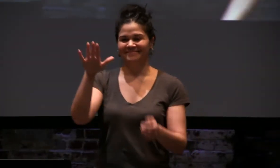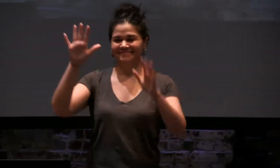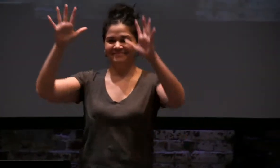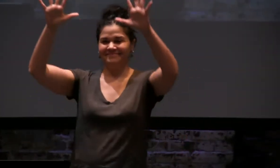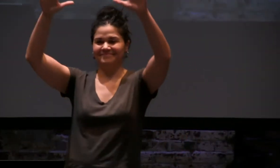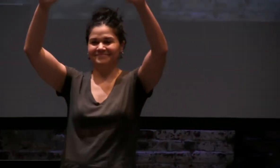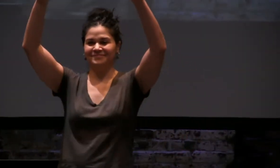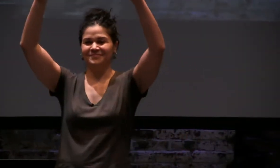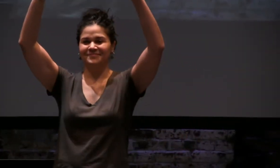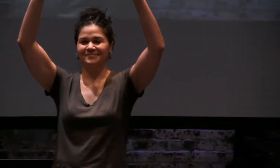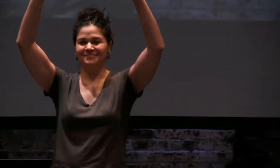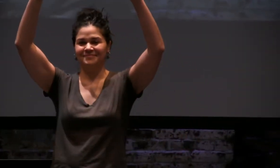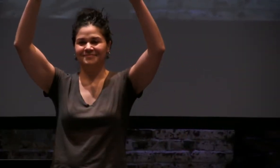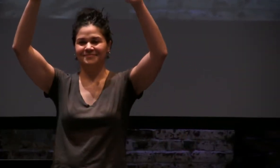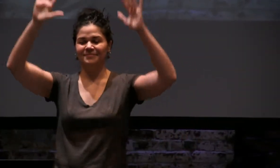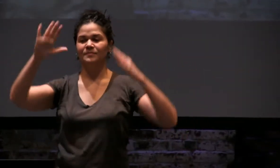Thank you.